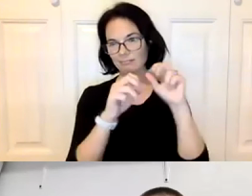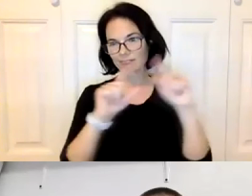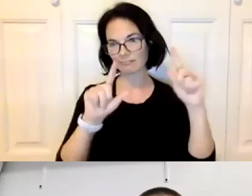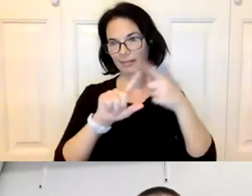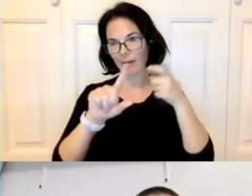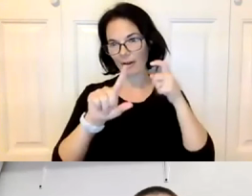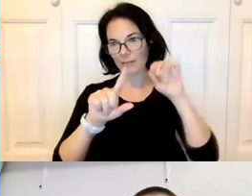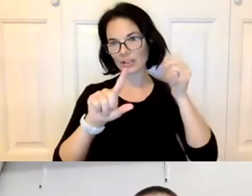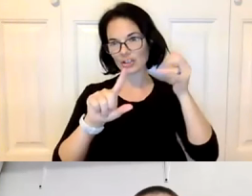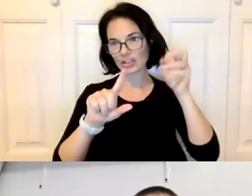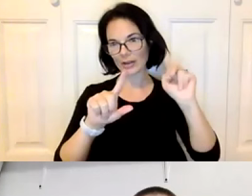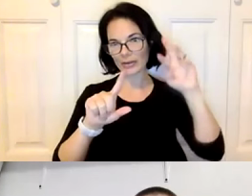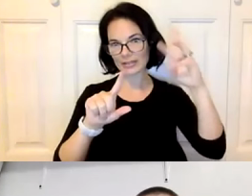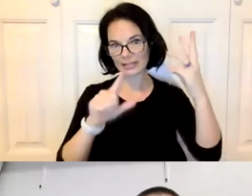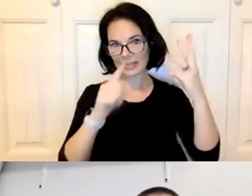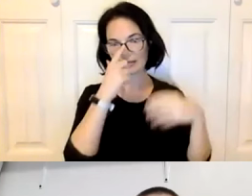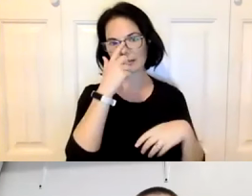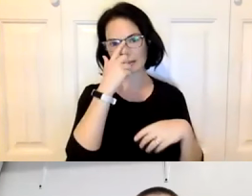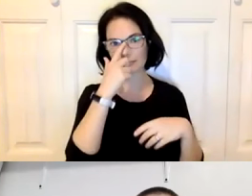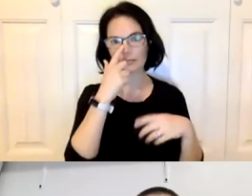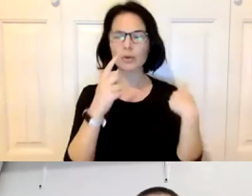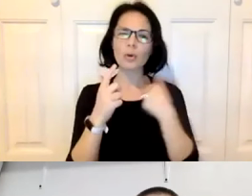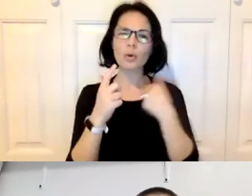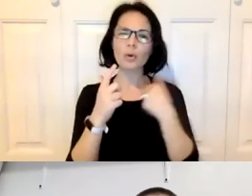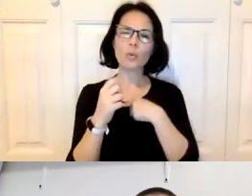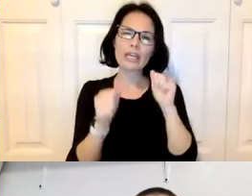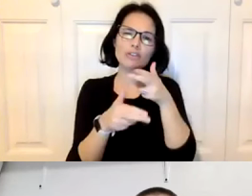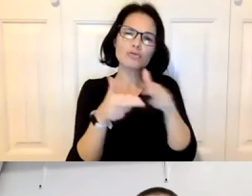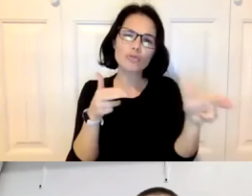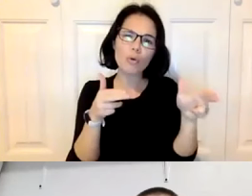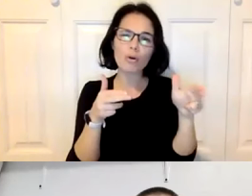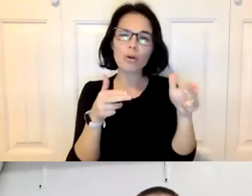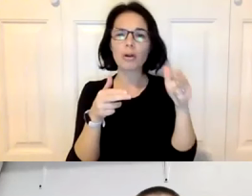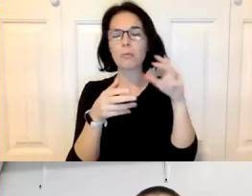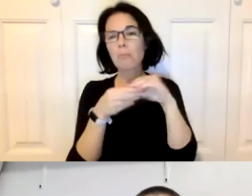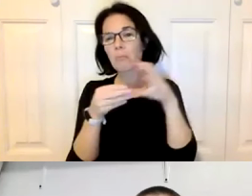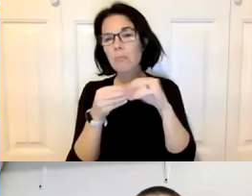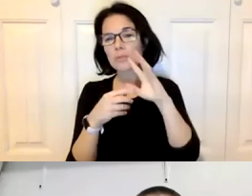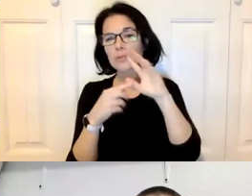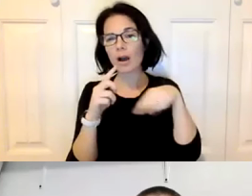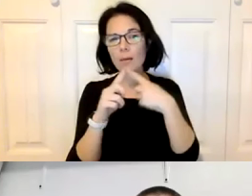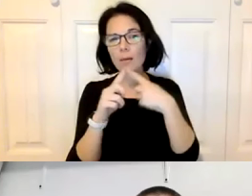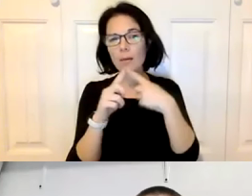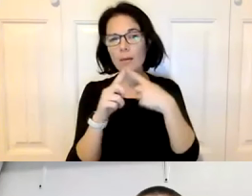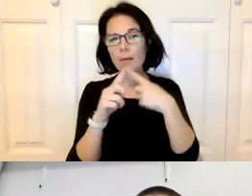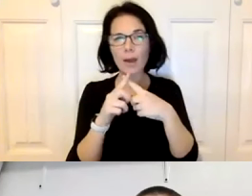We can quickly go over transmission symptoms, but I think testing locations might be something